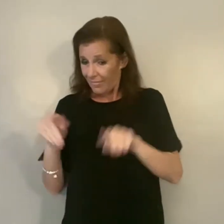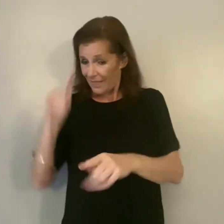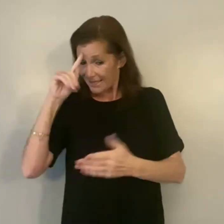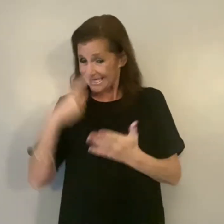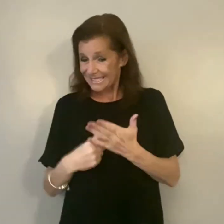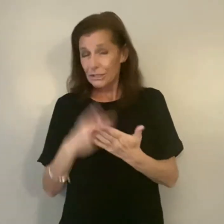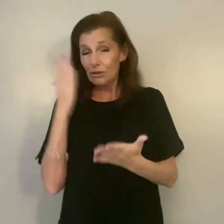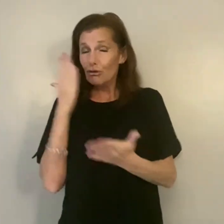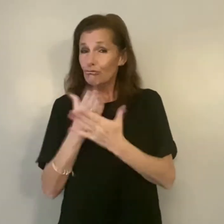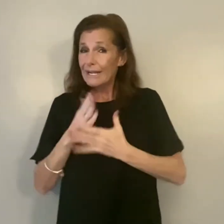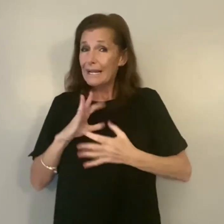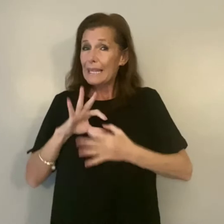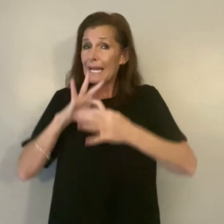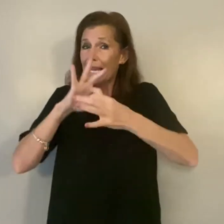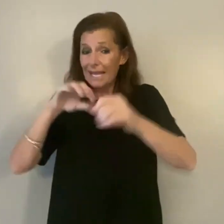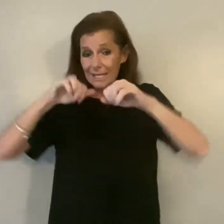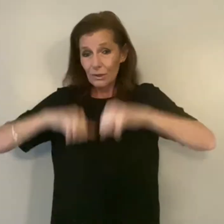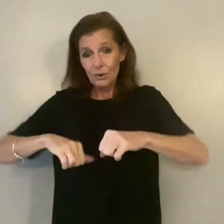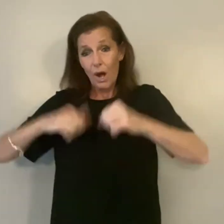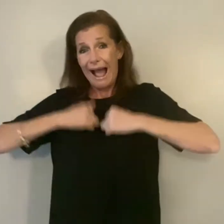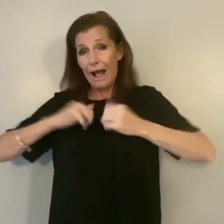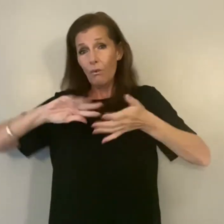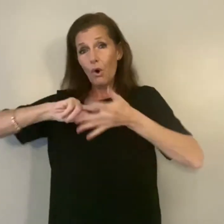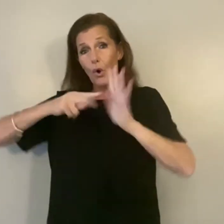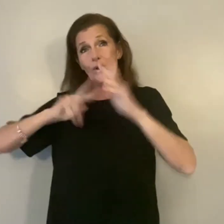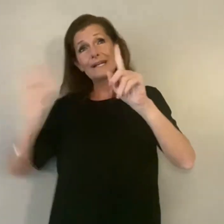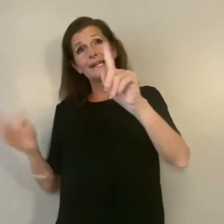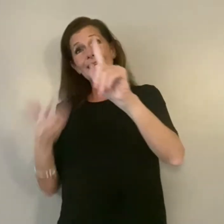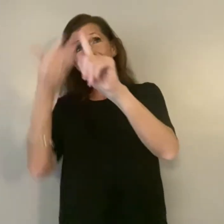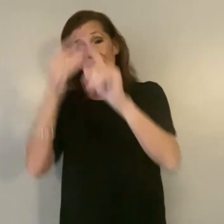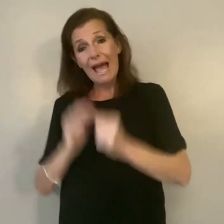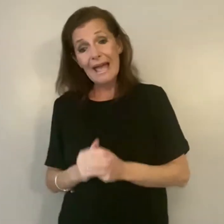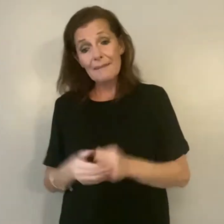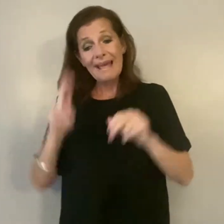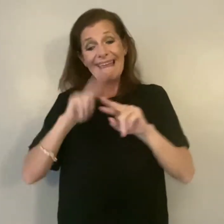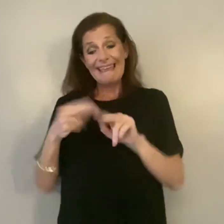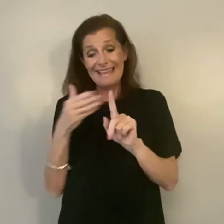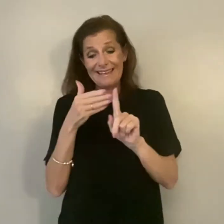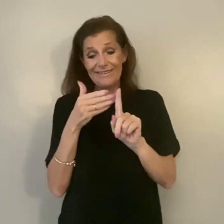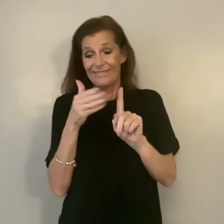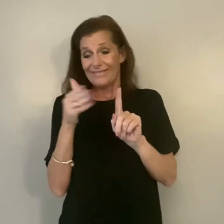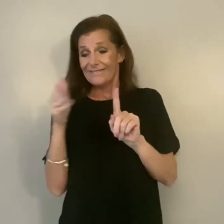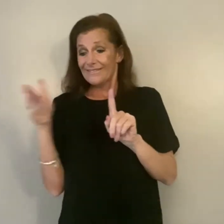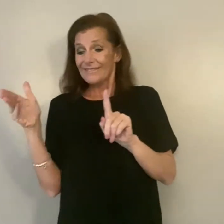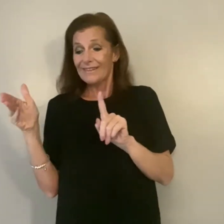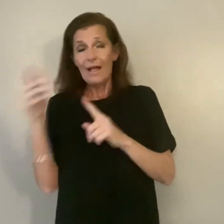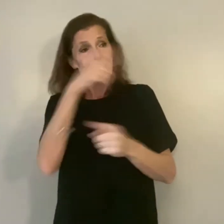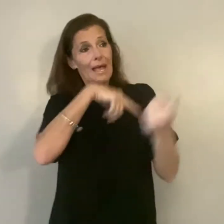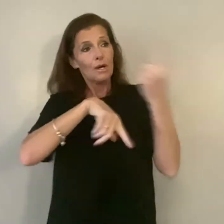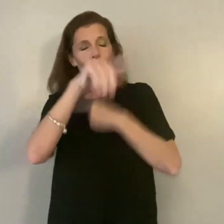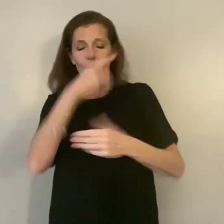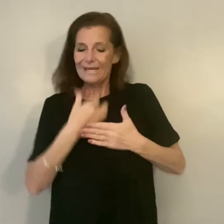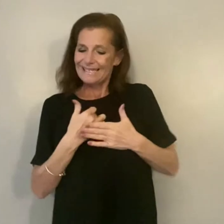Is that decision making actually driving you towards that purpose? And if it's not, then we're here to help and support you